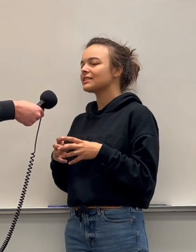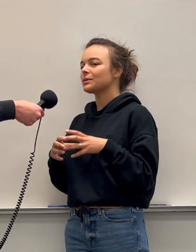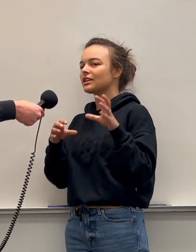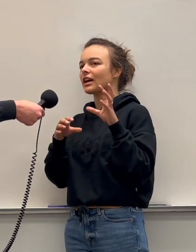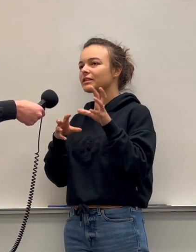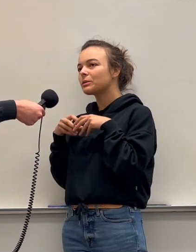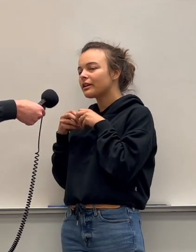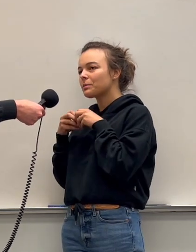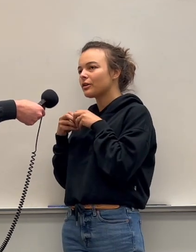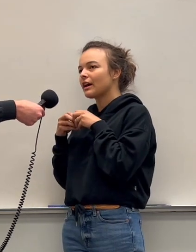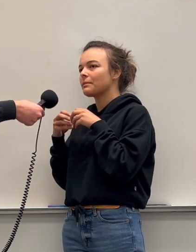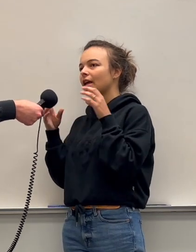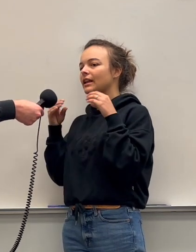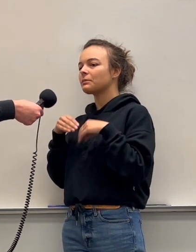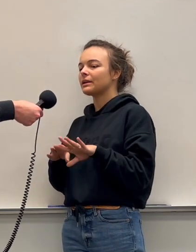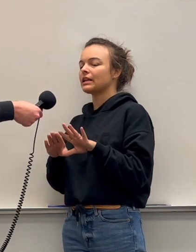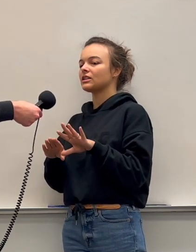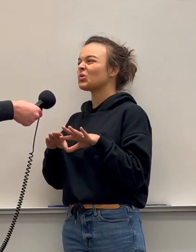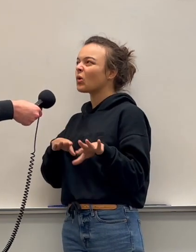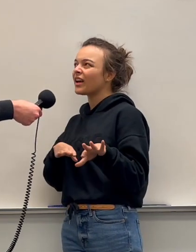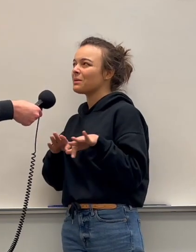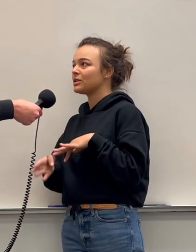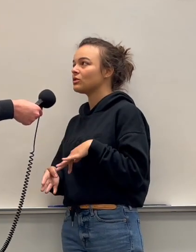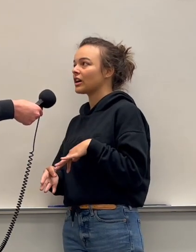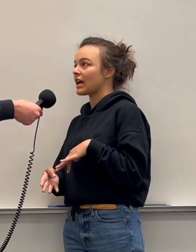means that we took a little bit of the program and implemented it into one maybe two of our